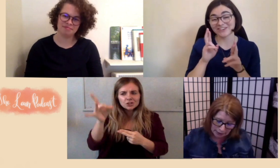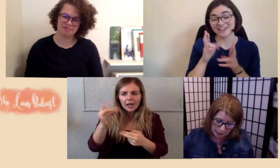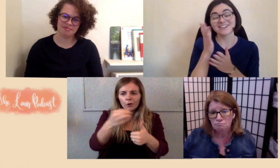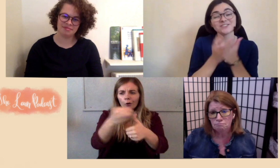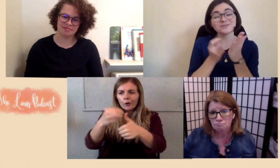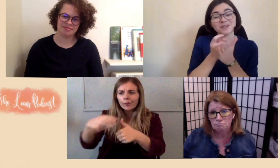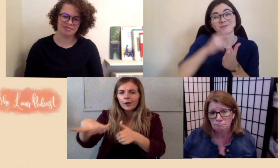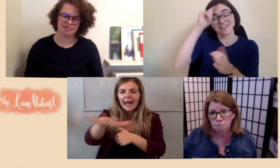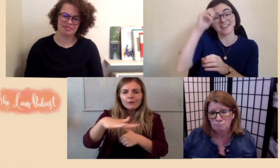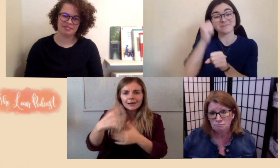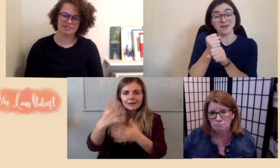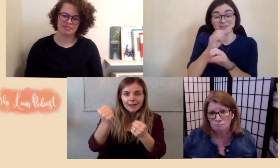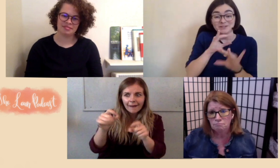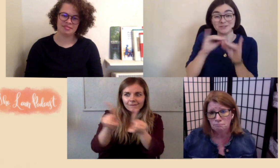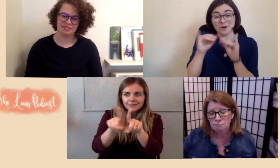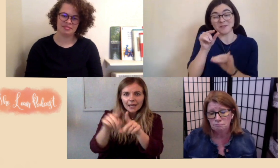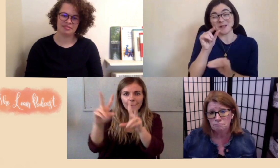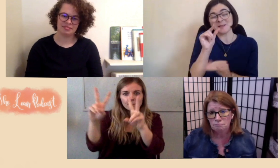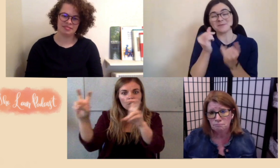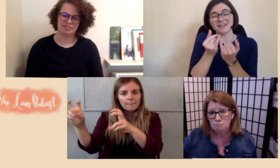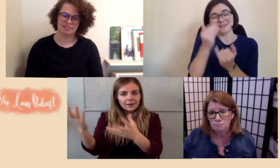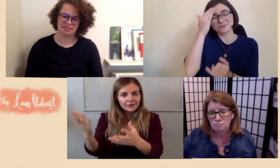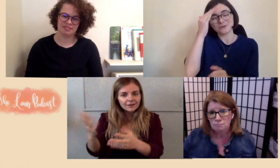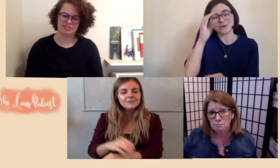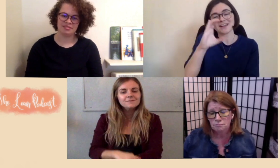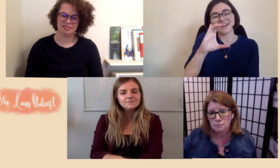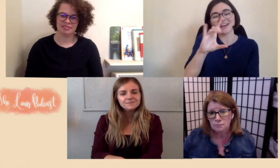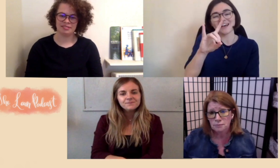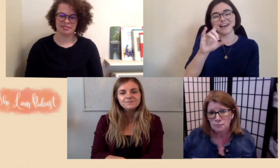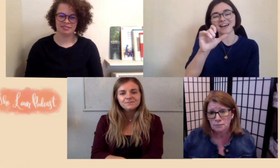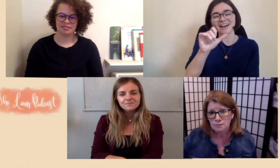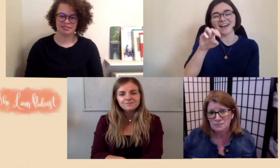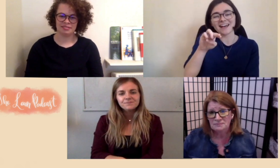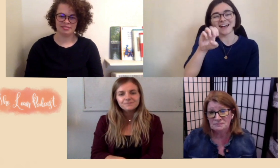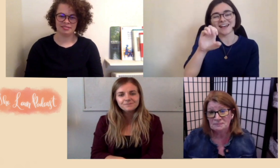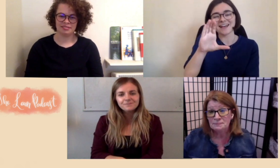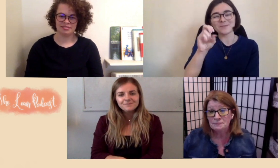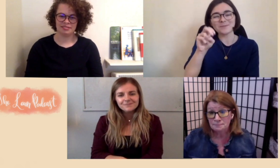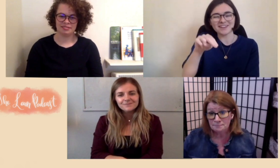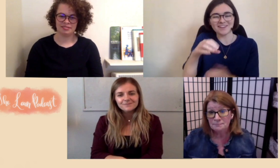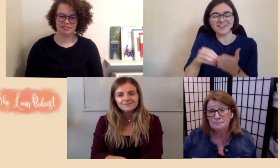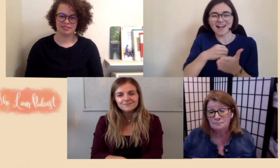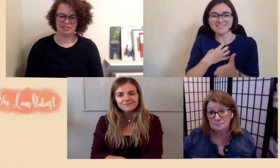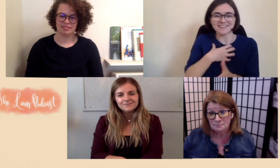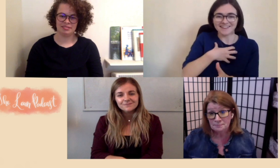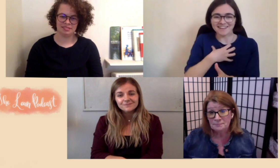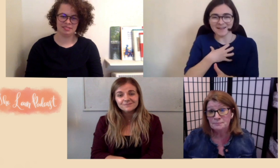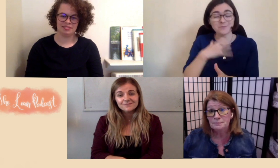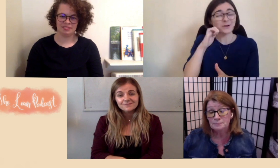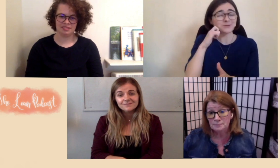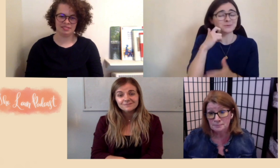you have to kind of morph into, or blend in, wherever you are, and to make sure that communication